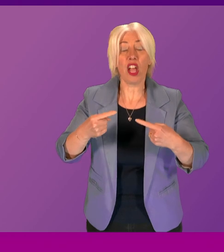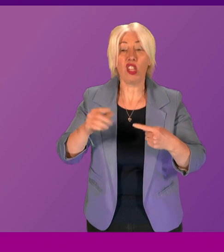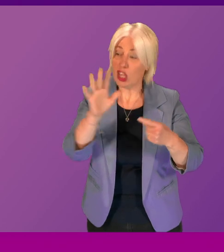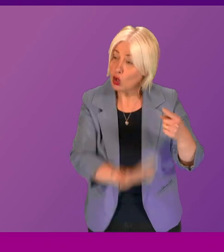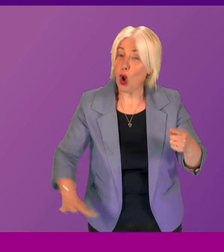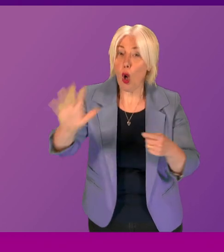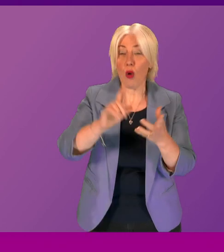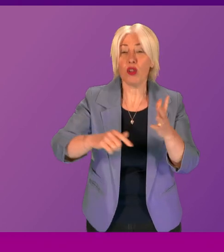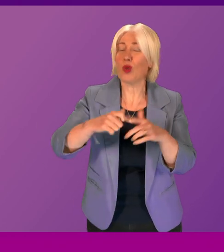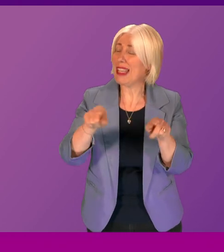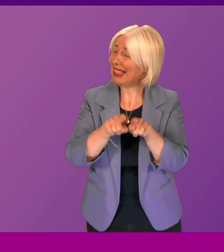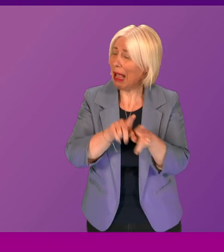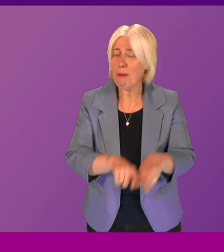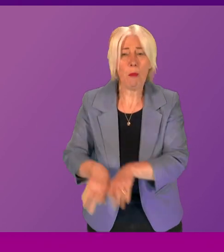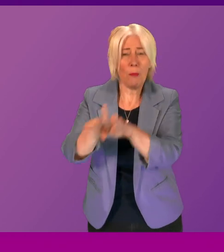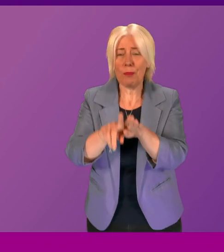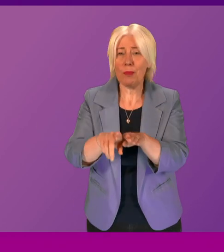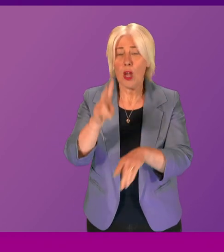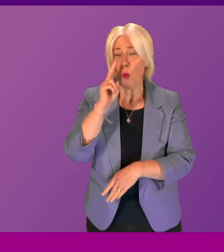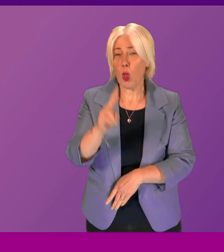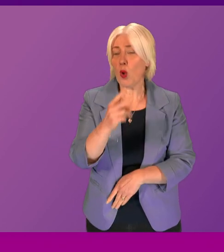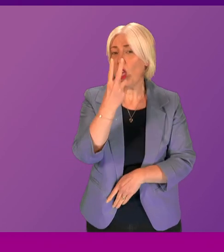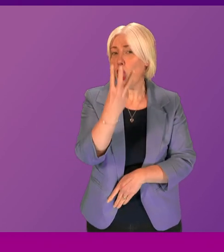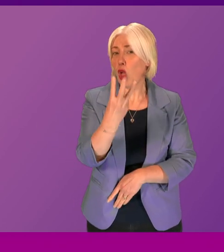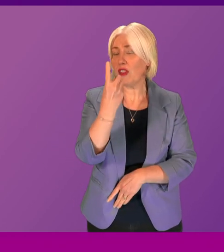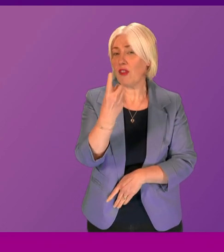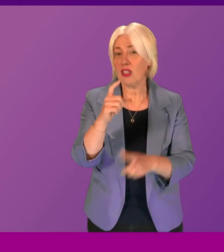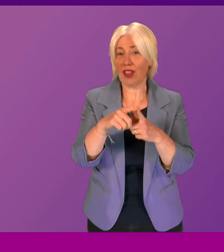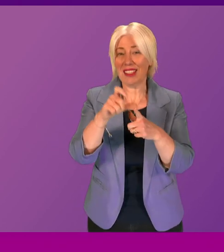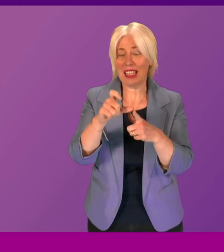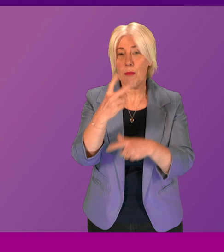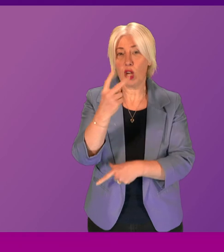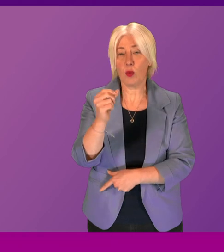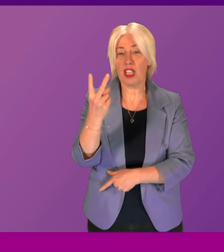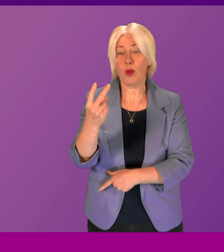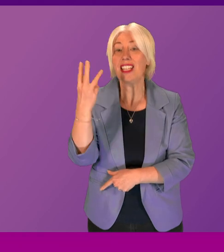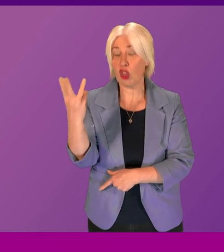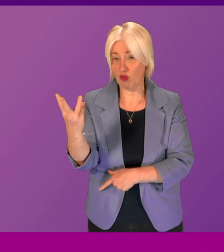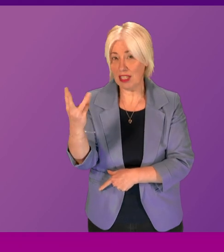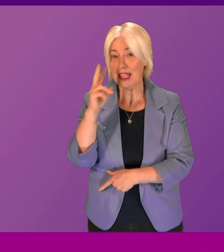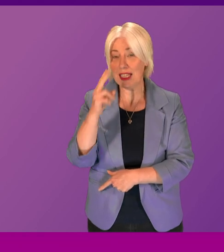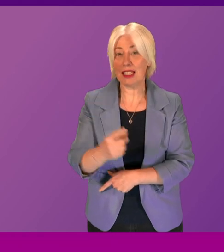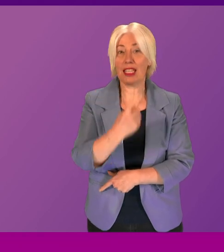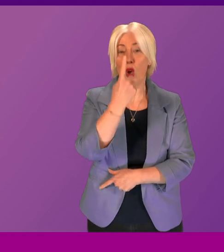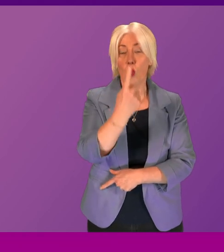If we look at data for 31 December 2023, we see that in Scotland there were 124 patients